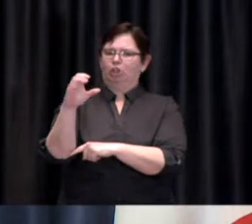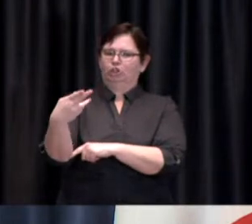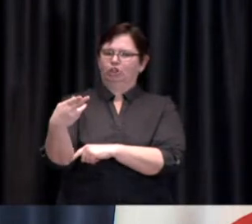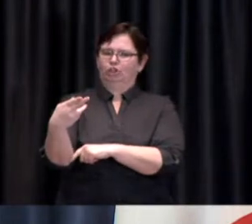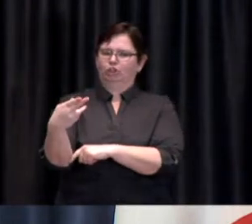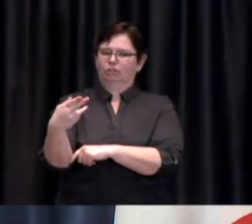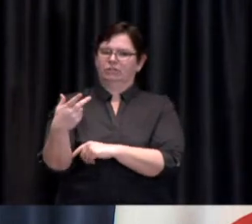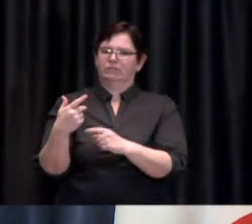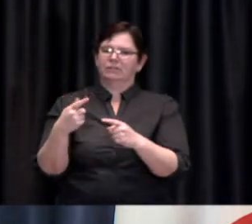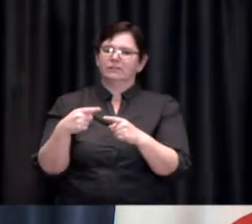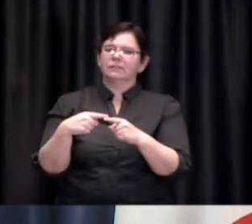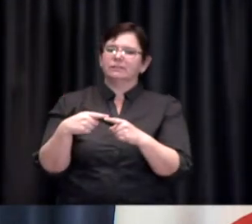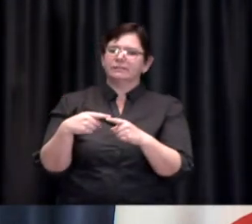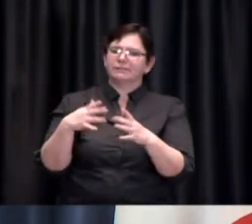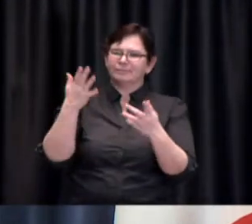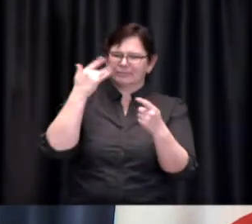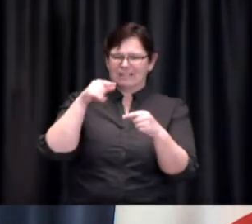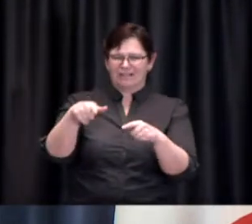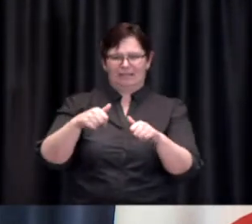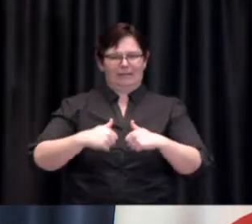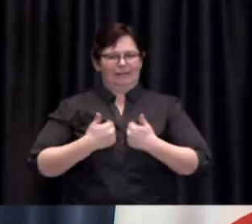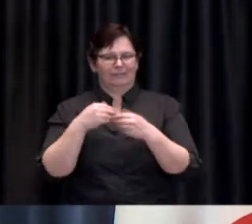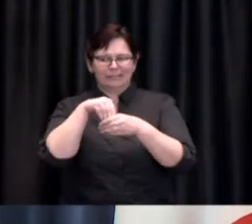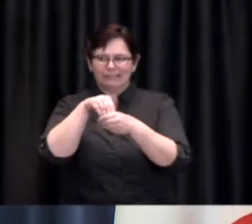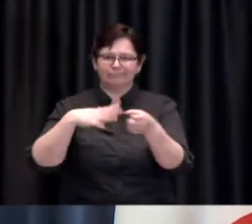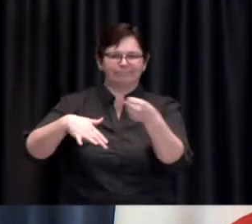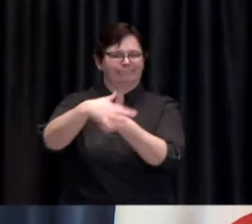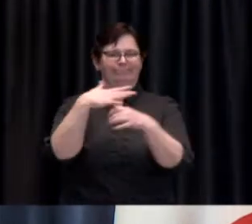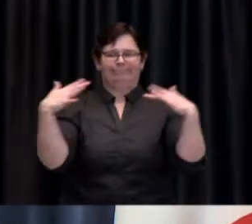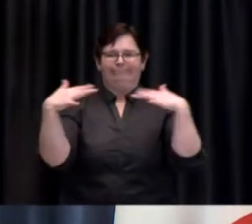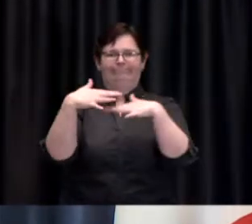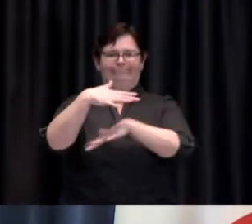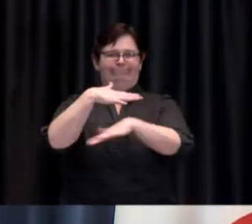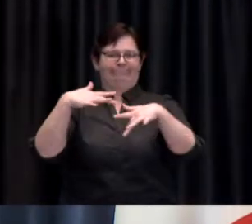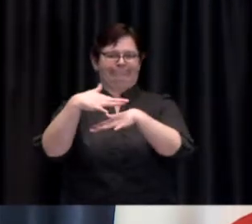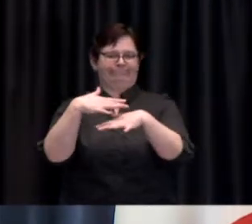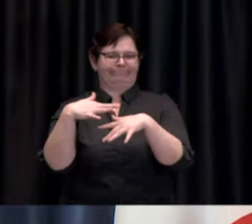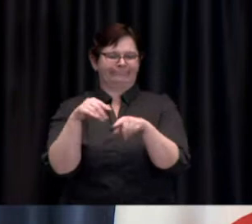be one of those and again I would ask you to look at the details on the provincial framework